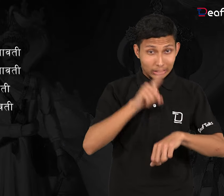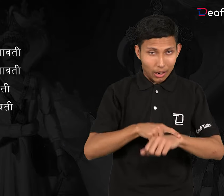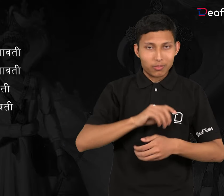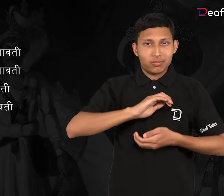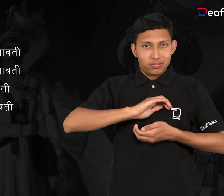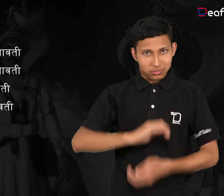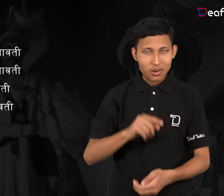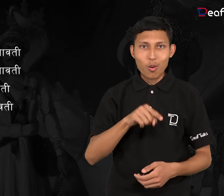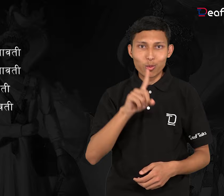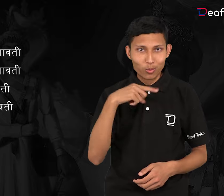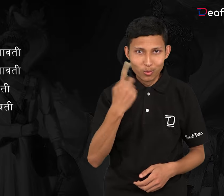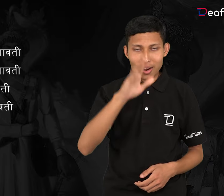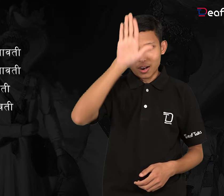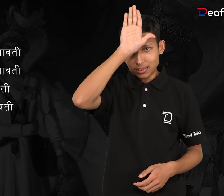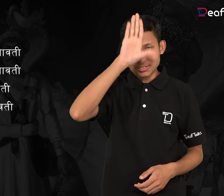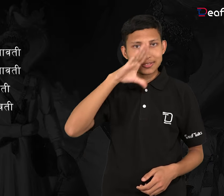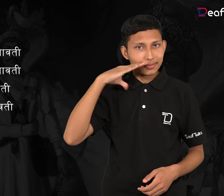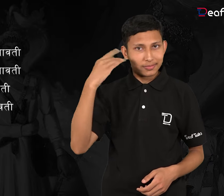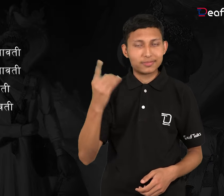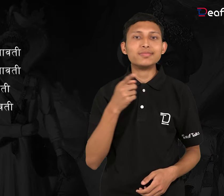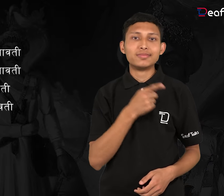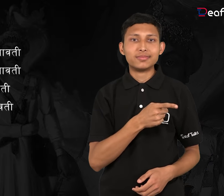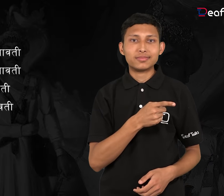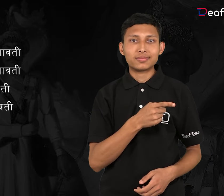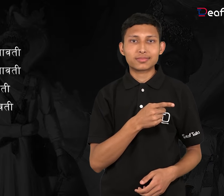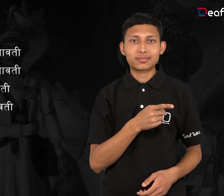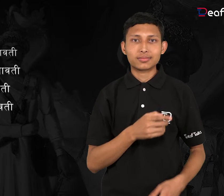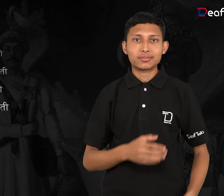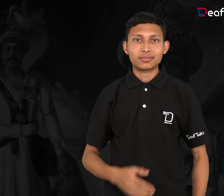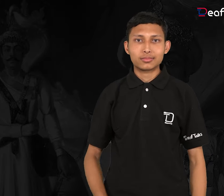Prince Prithvi Narayan Shah was born from the womb of Queen Kaushalyavati.